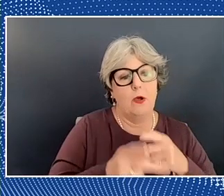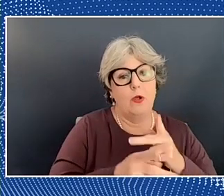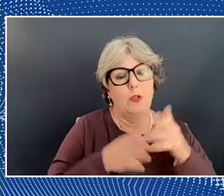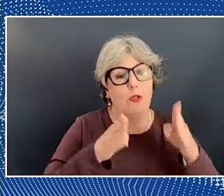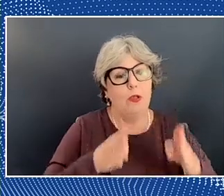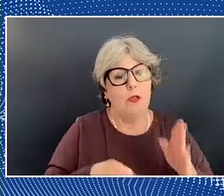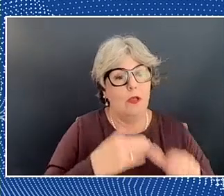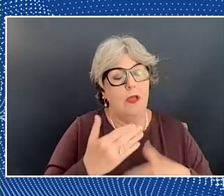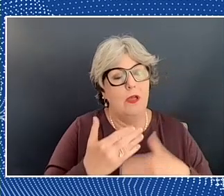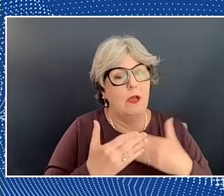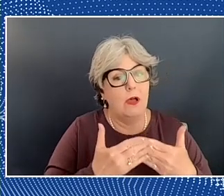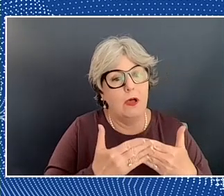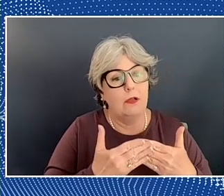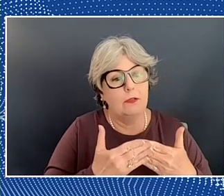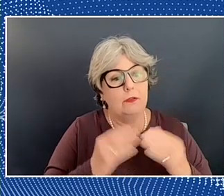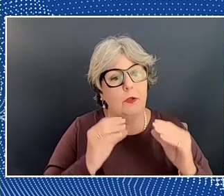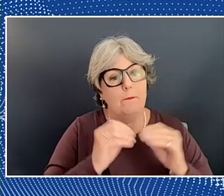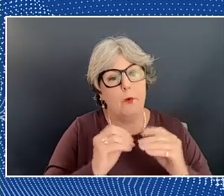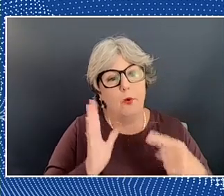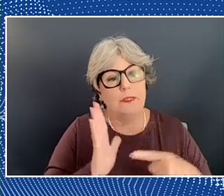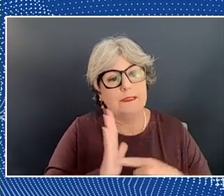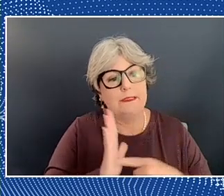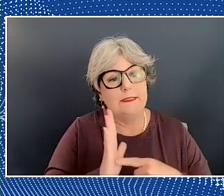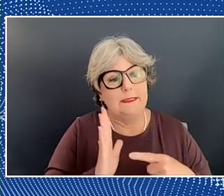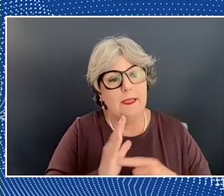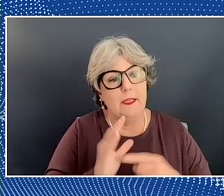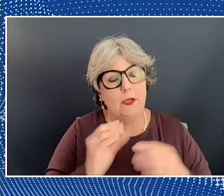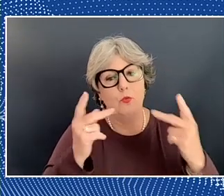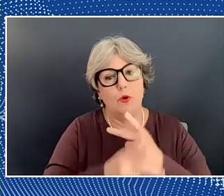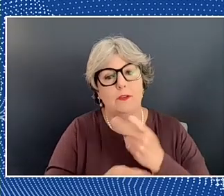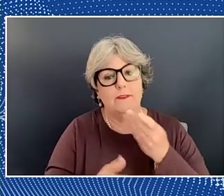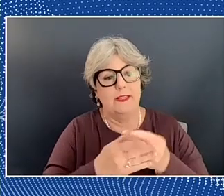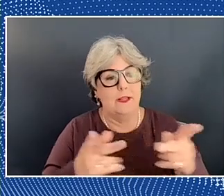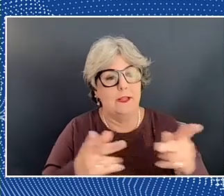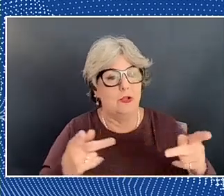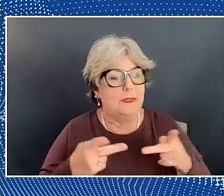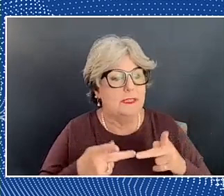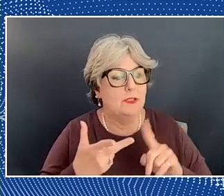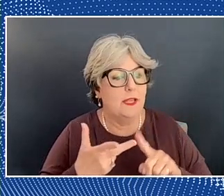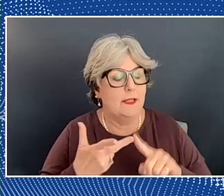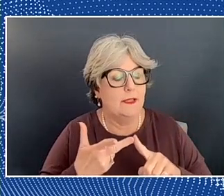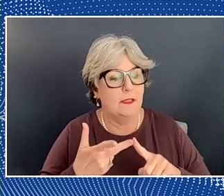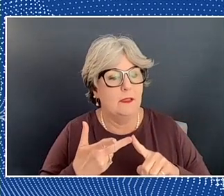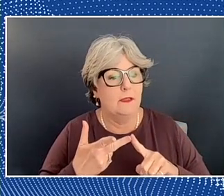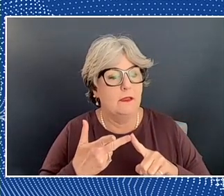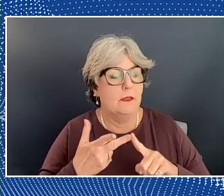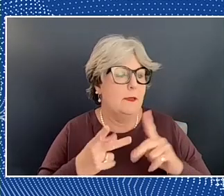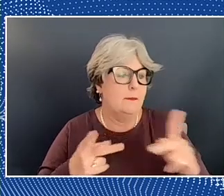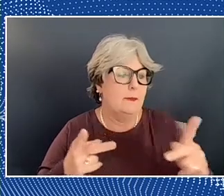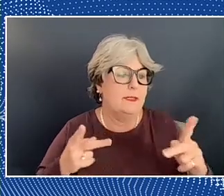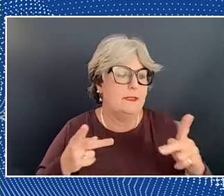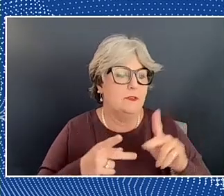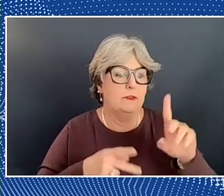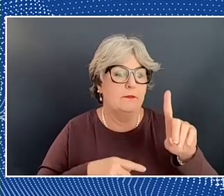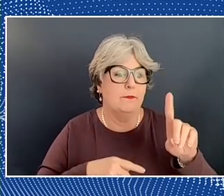go into greater debt, get into worse financial position, and to be in the greatest possible position for a default, because then they'll get their loan